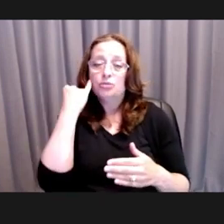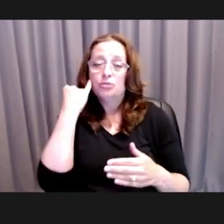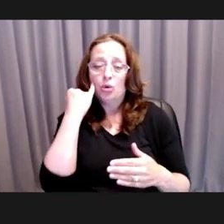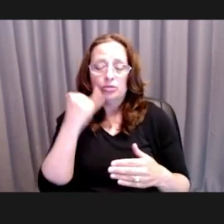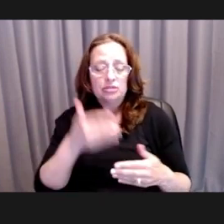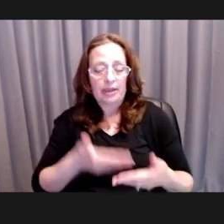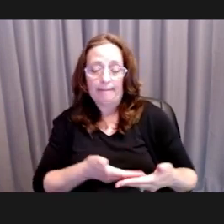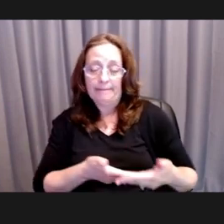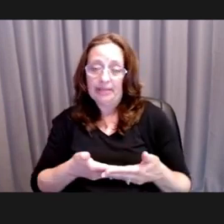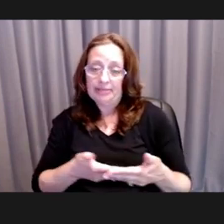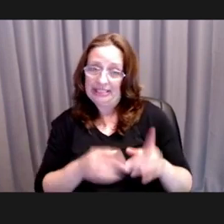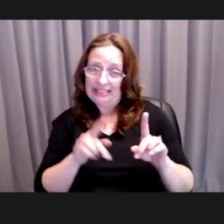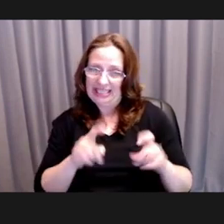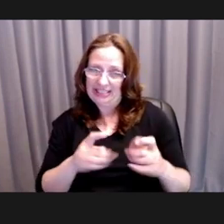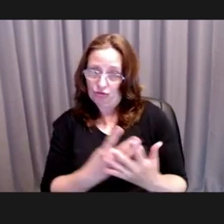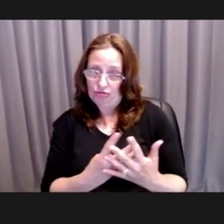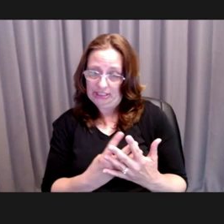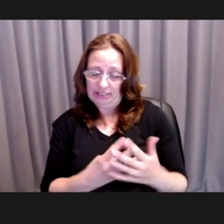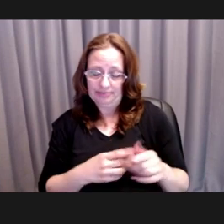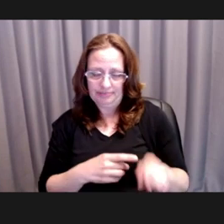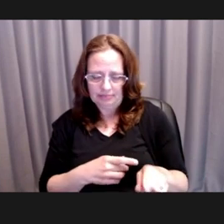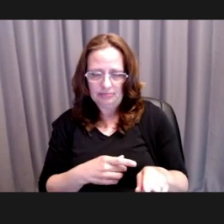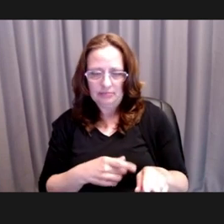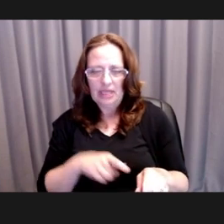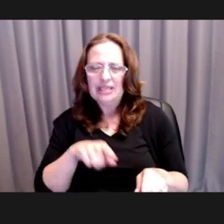and you may know that there's a whole bunch of other things that get tested for,